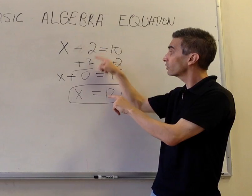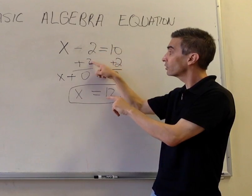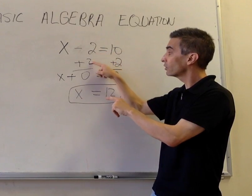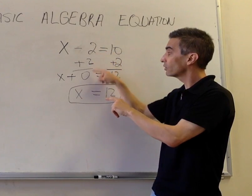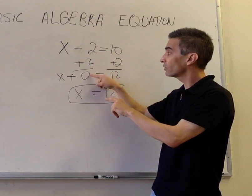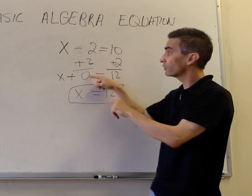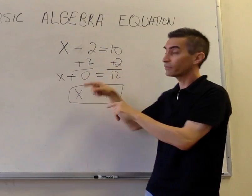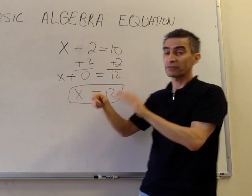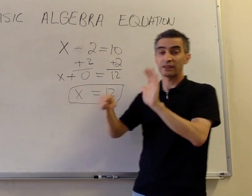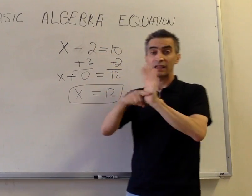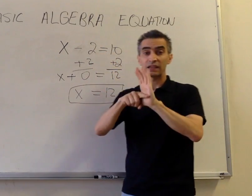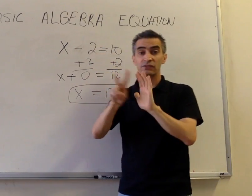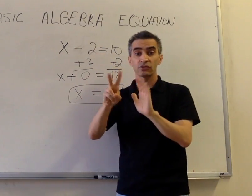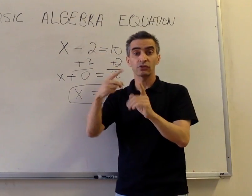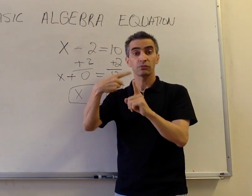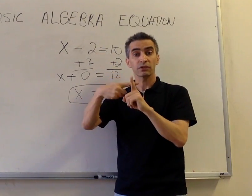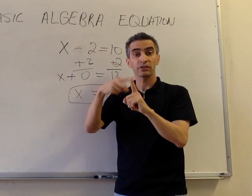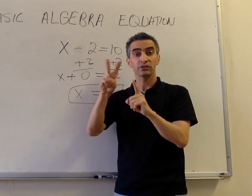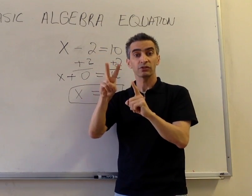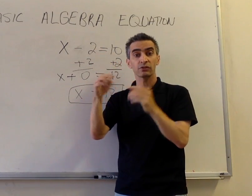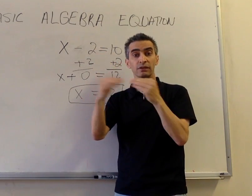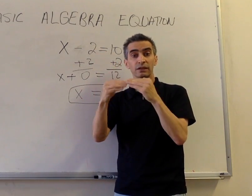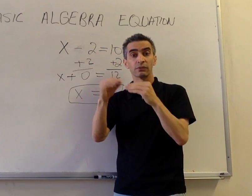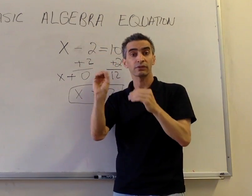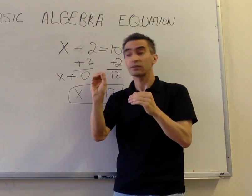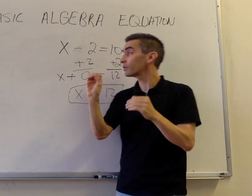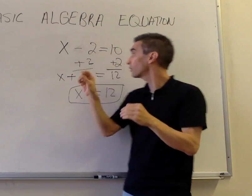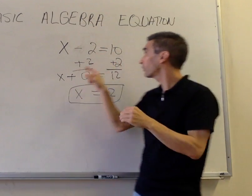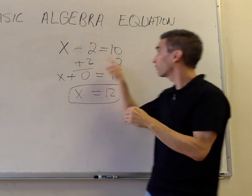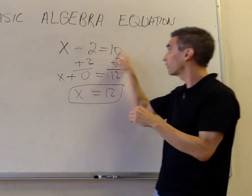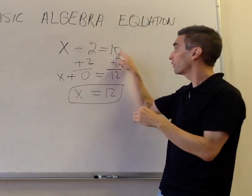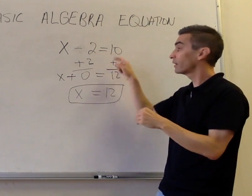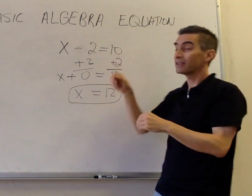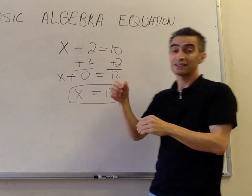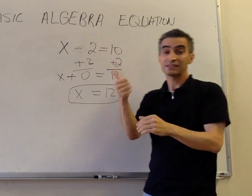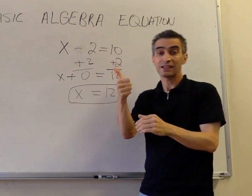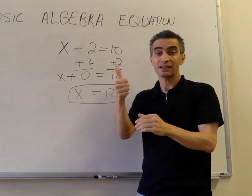2 +2 = 0.